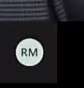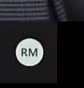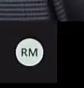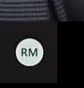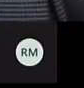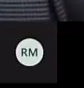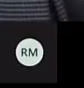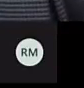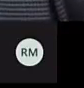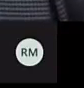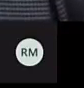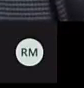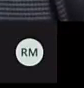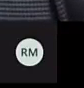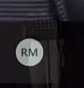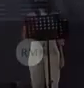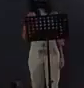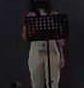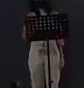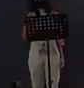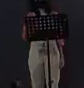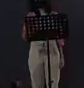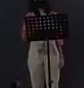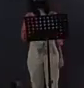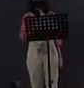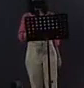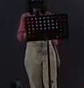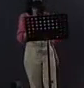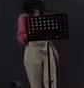know who to contact also for questions about the platform here in Limón